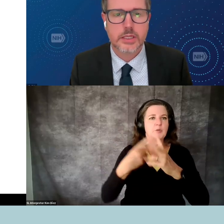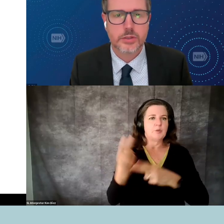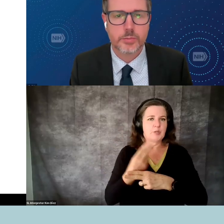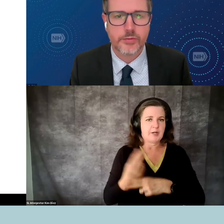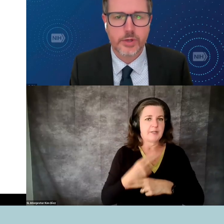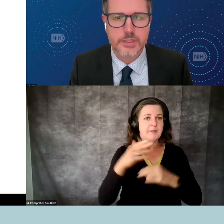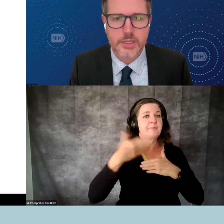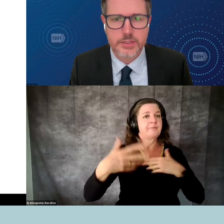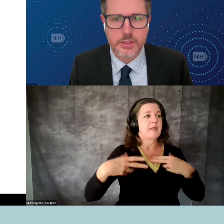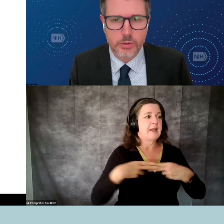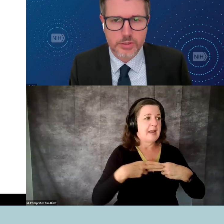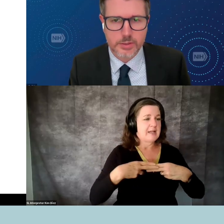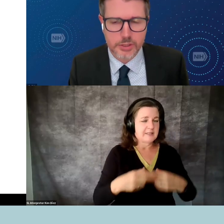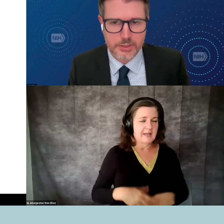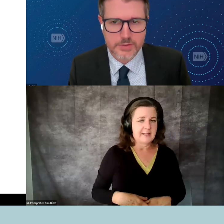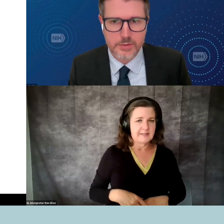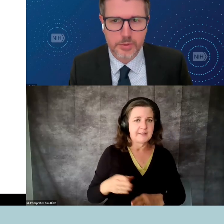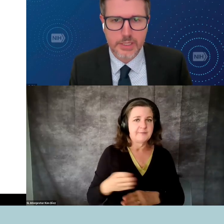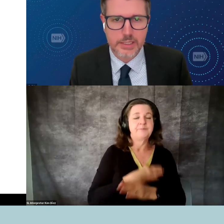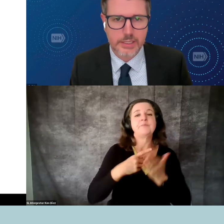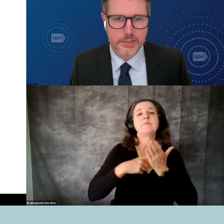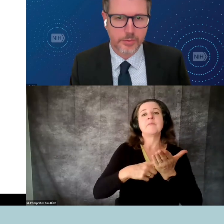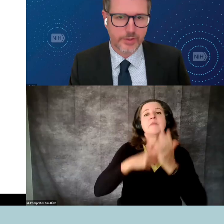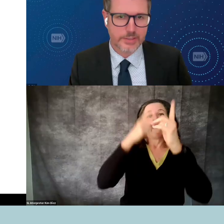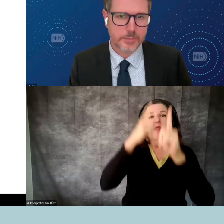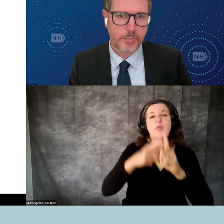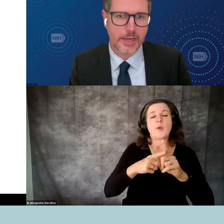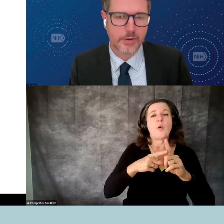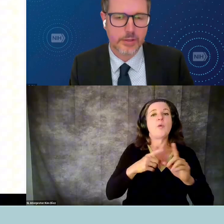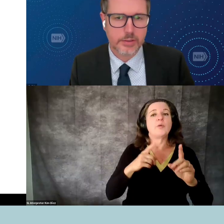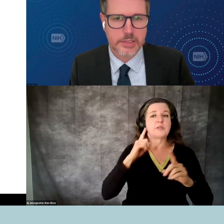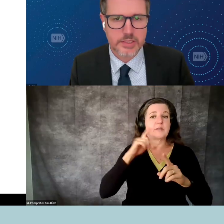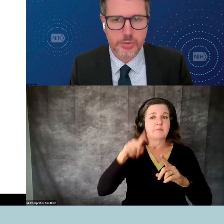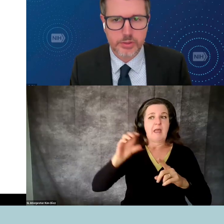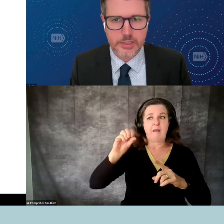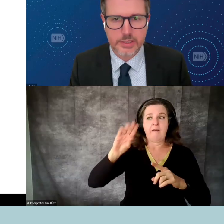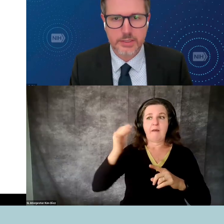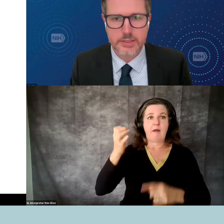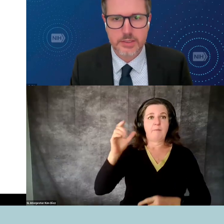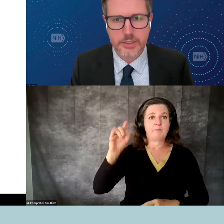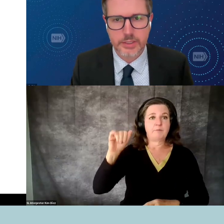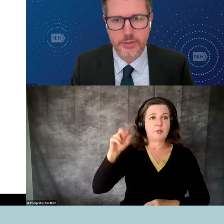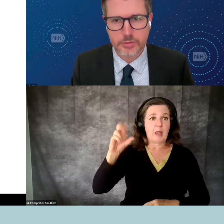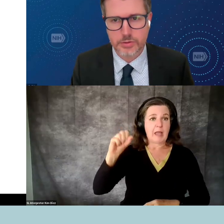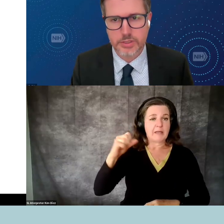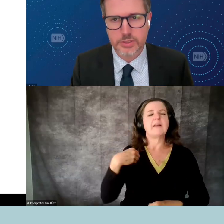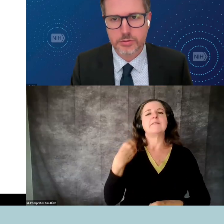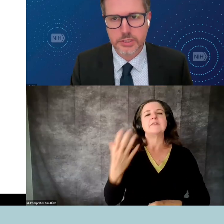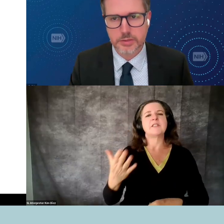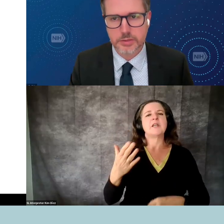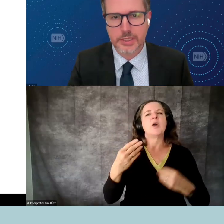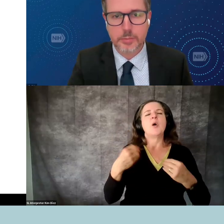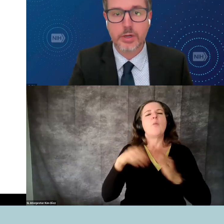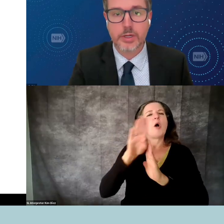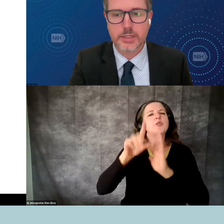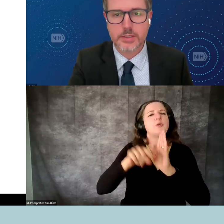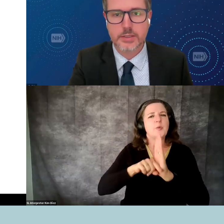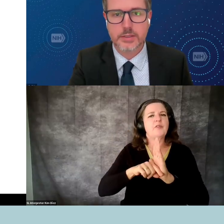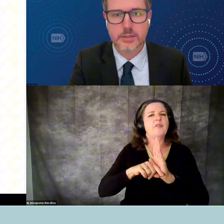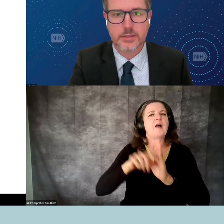So, before I discuss the goals and objectives of the plan, I'd like to provide some background on disability health research and the strategic planning process.